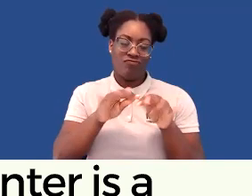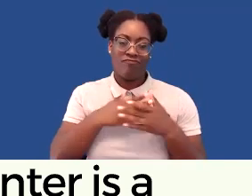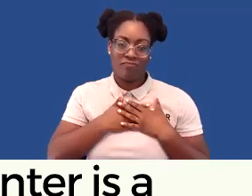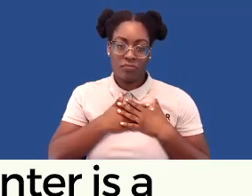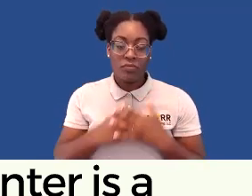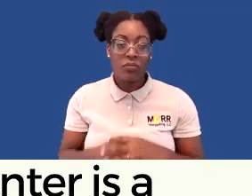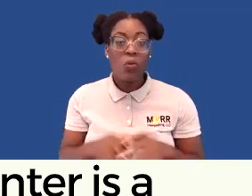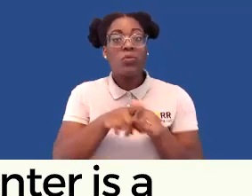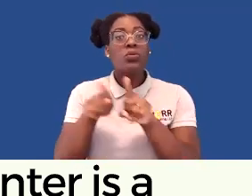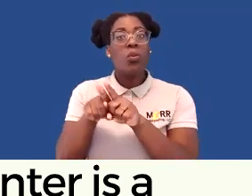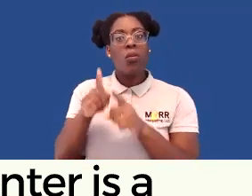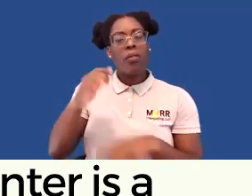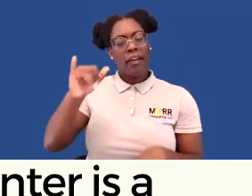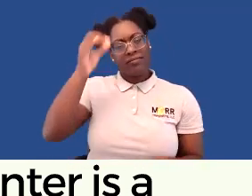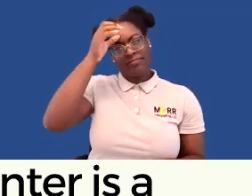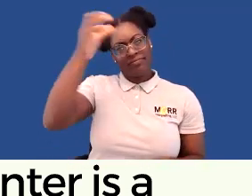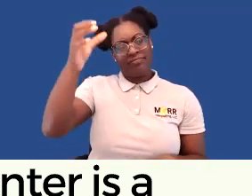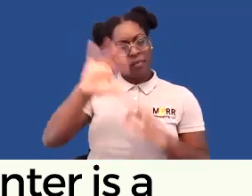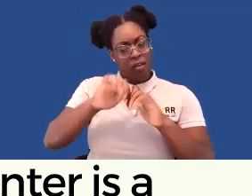And I love Nancy Grimm's quote about